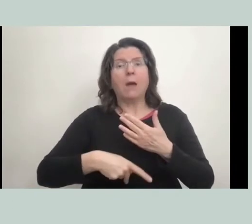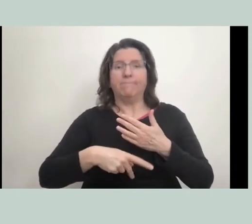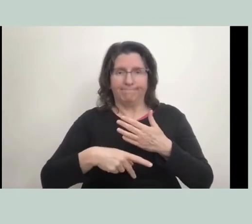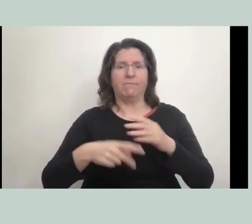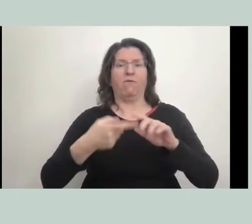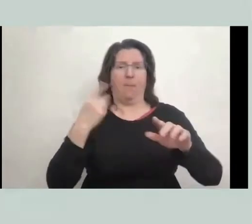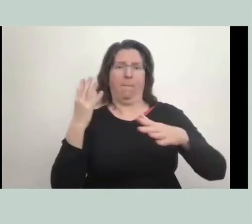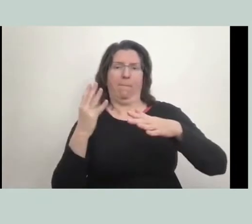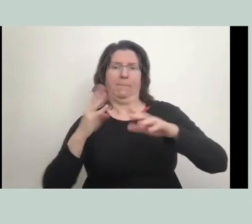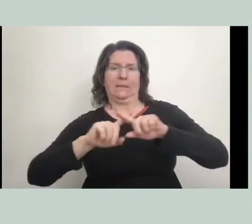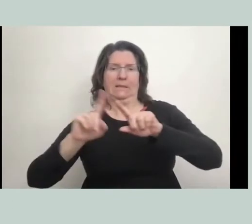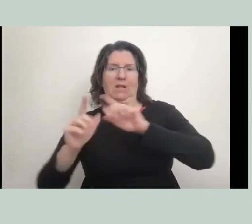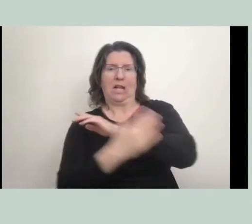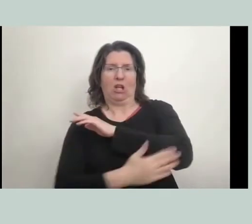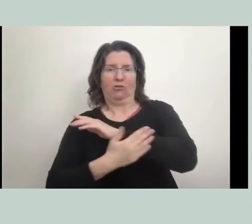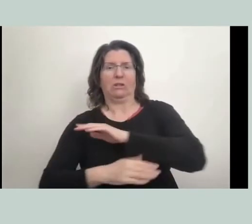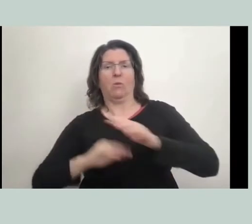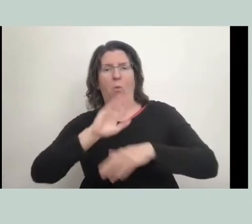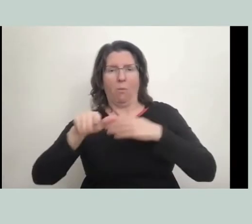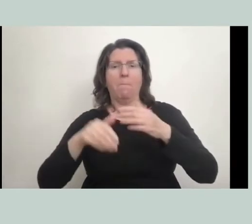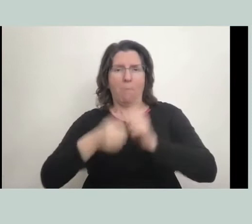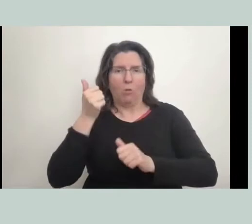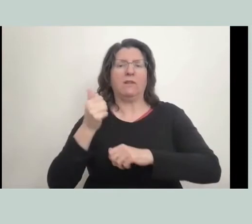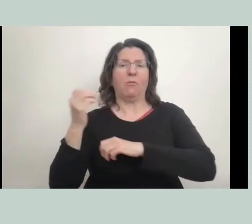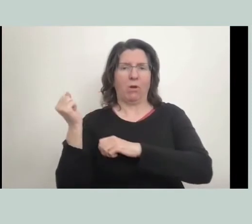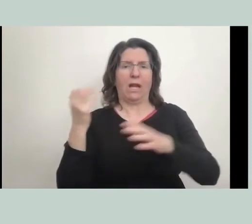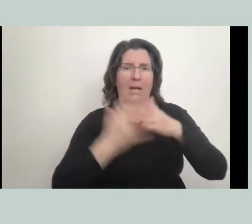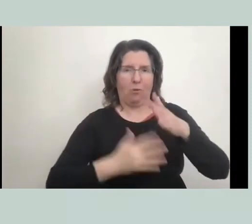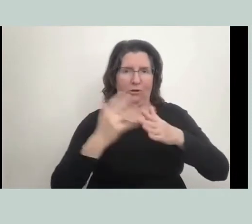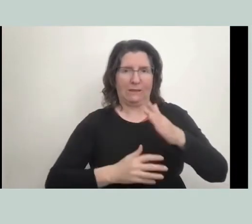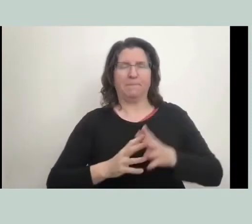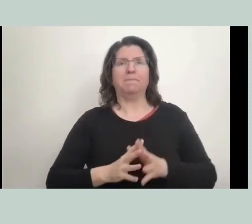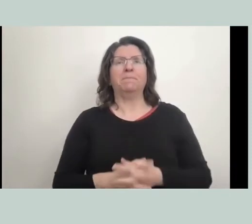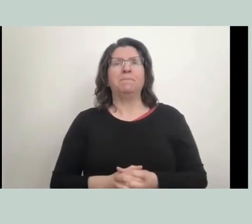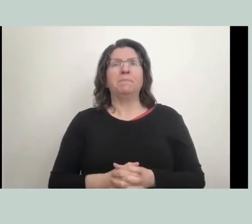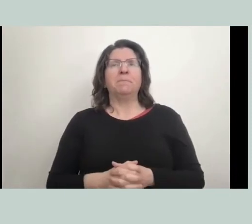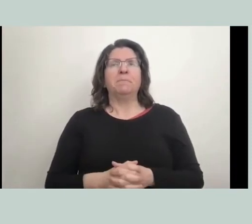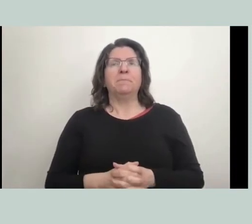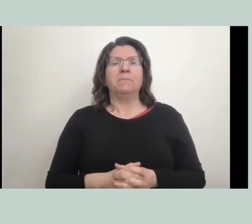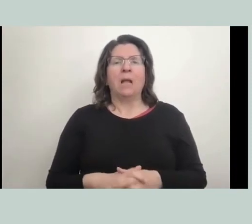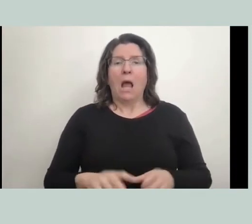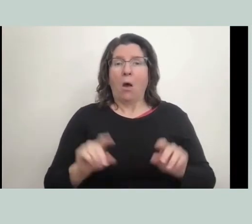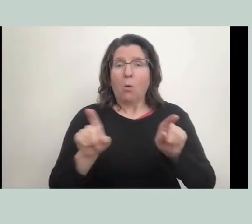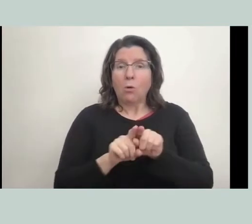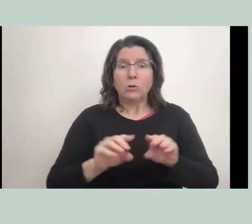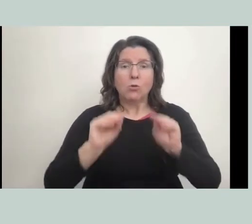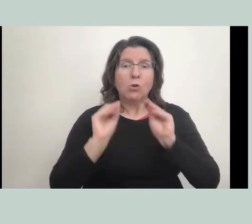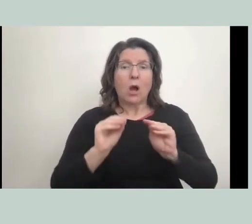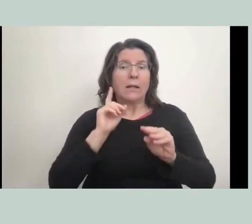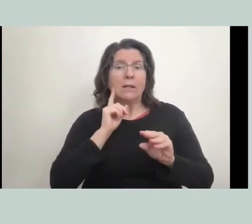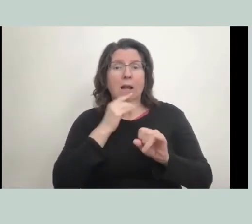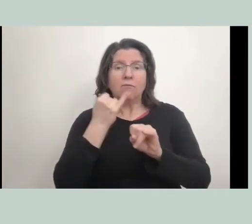Several of those students, most in fact, had immigrated from other countries.